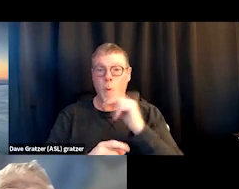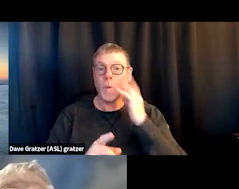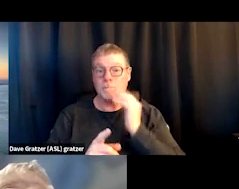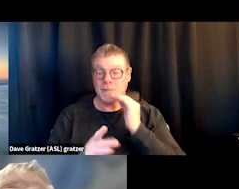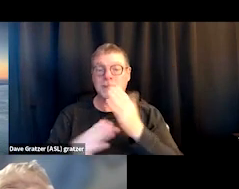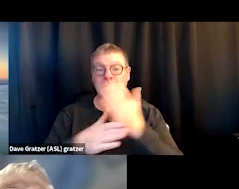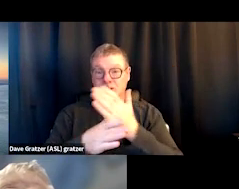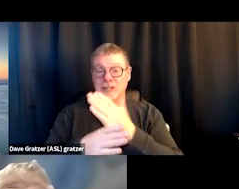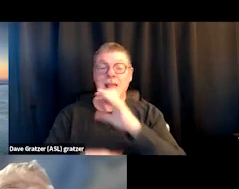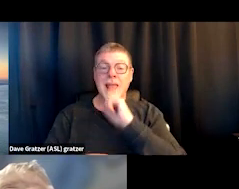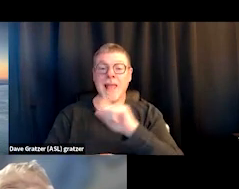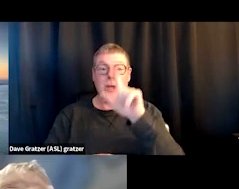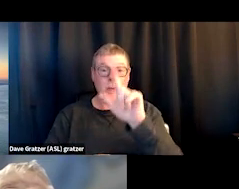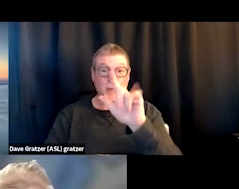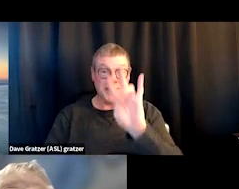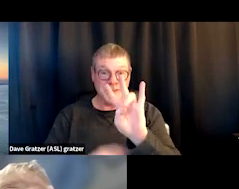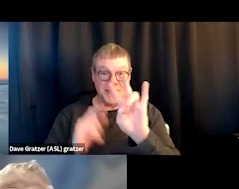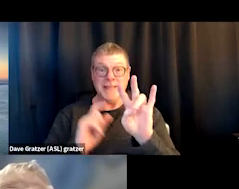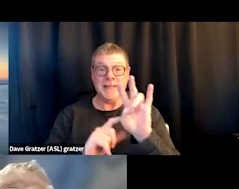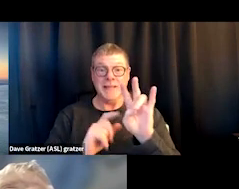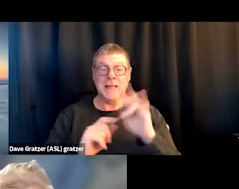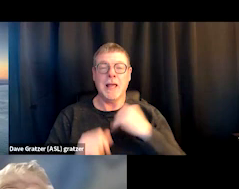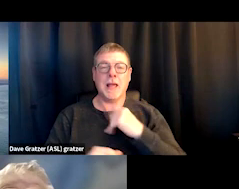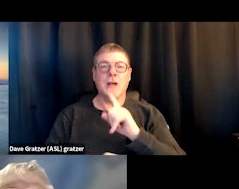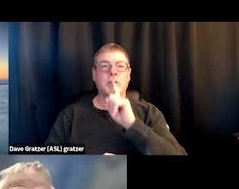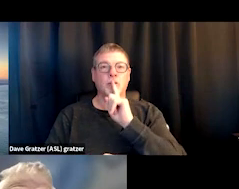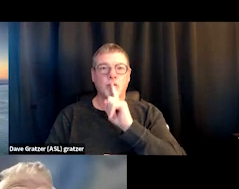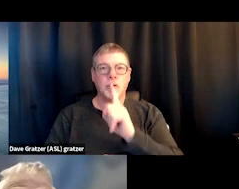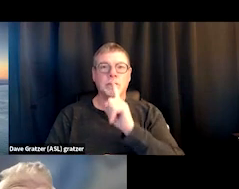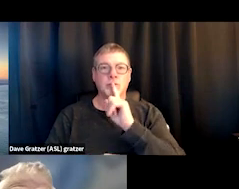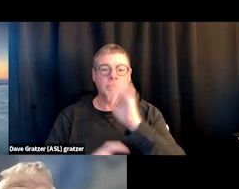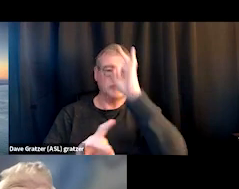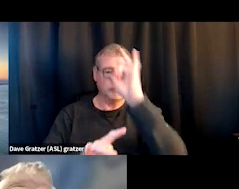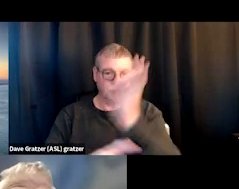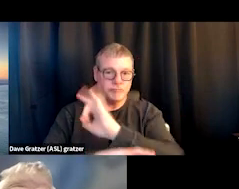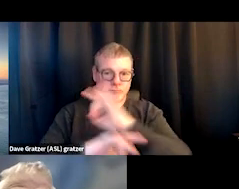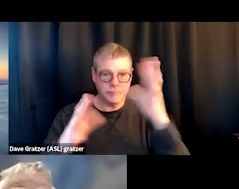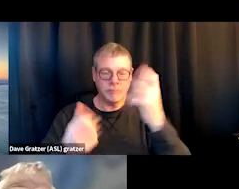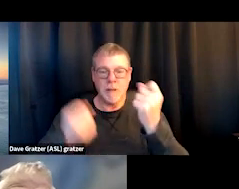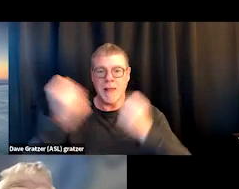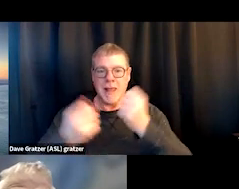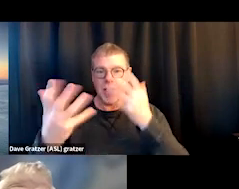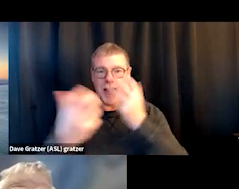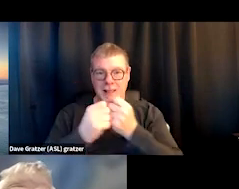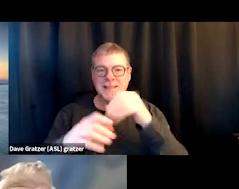At age 27, Katherine had a really terrible car accident on I-4 in Florida.